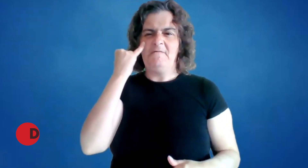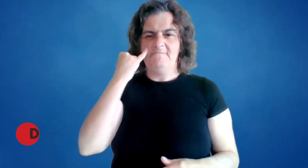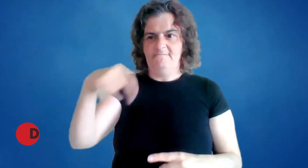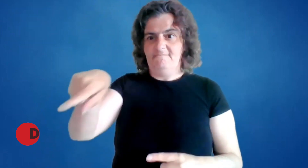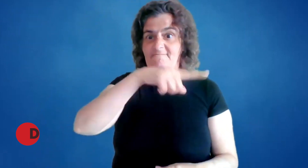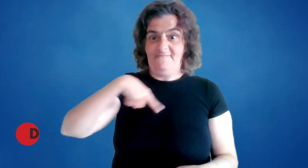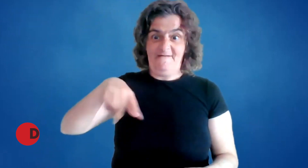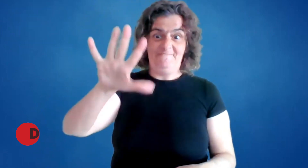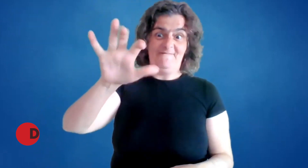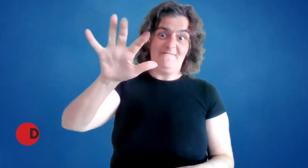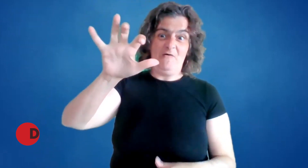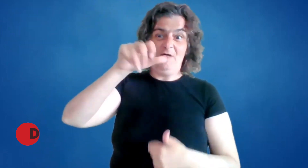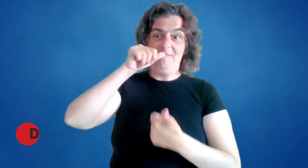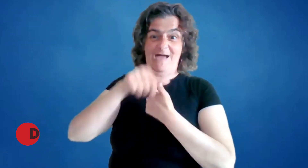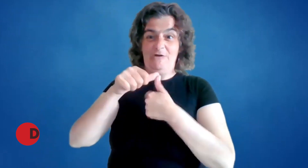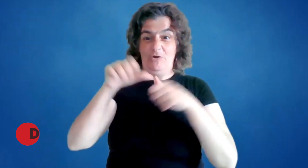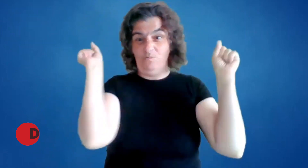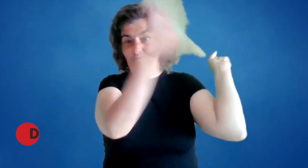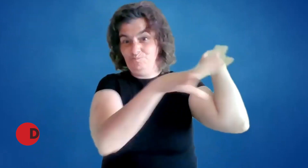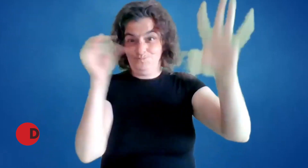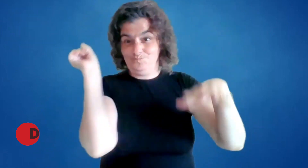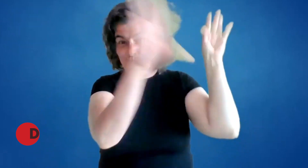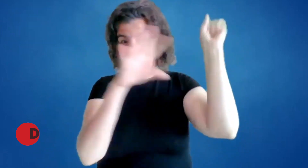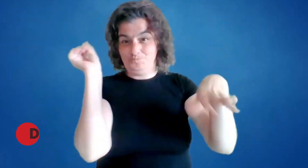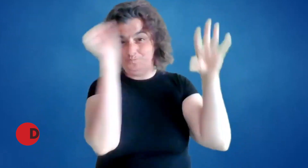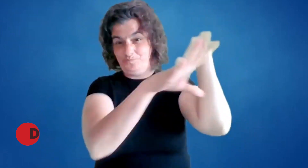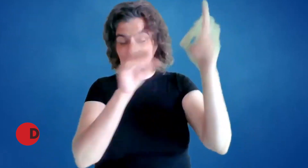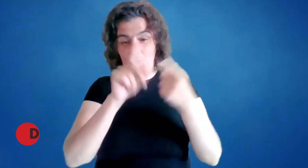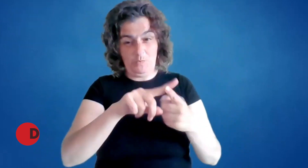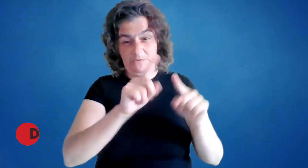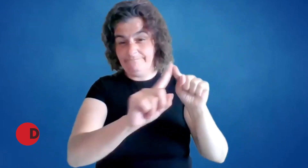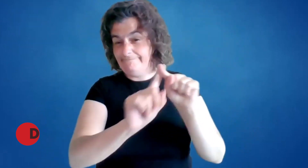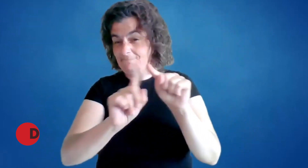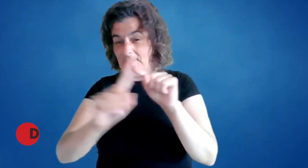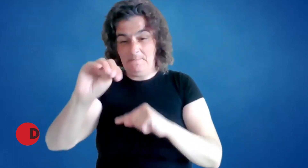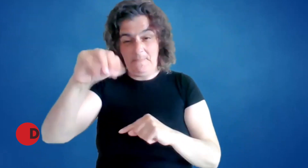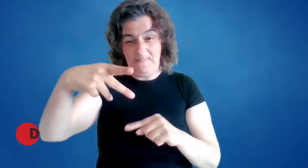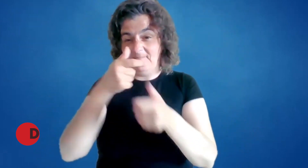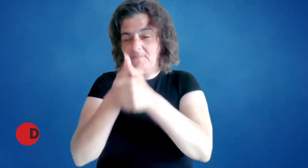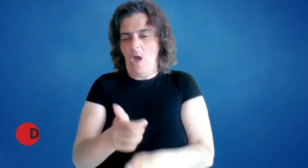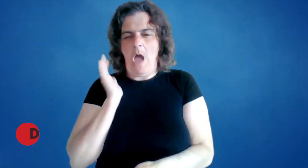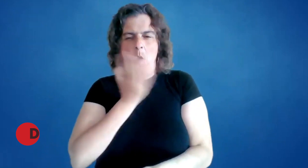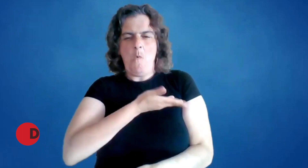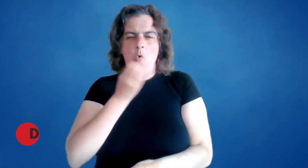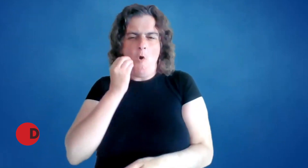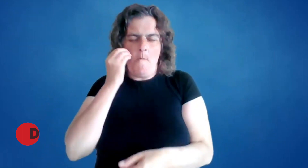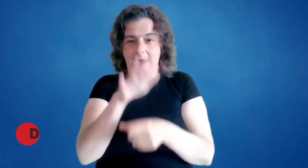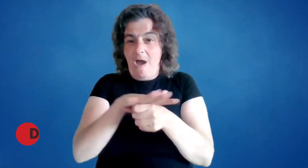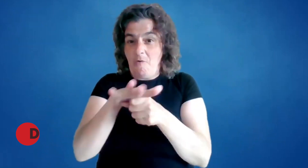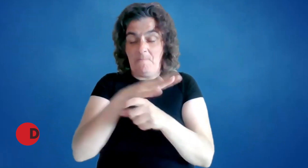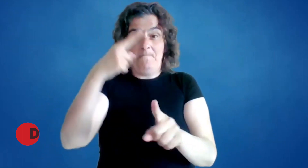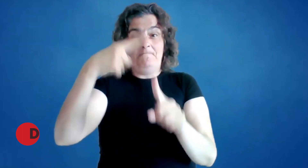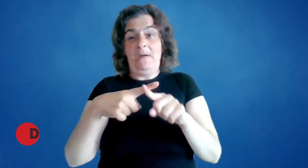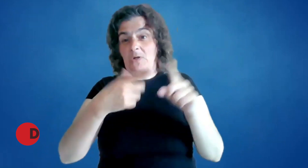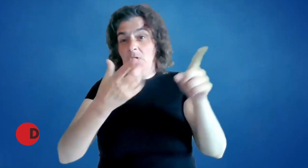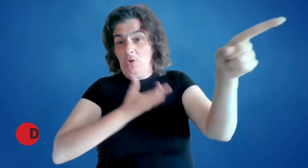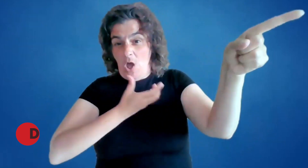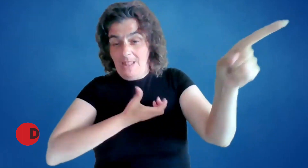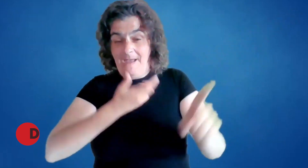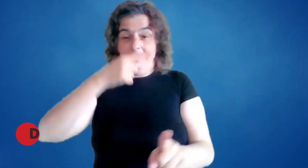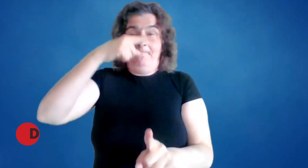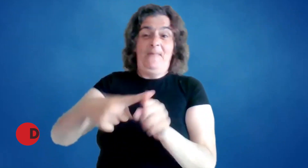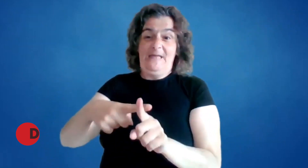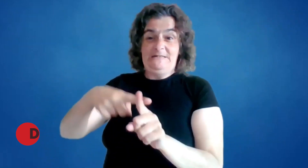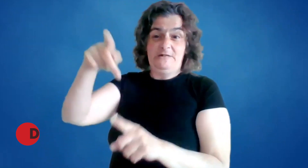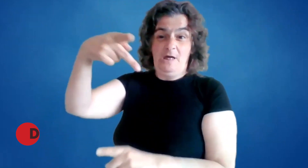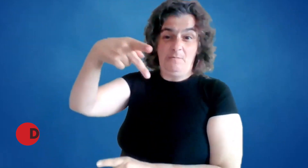For instance, if 500 of us sent letters to our assigned MPs, Carla Qualtrough,